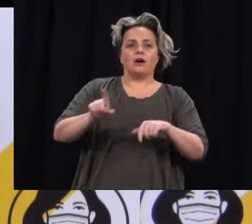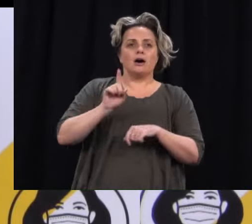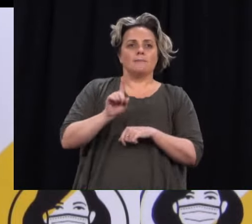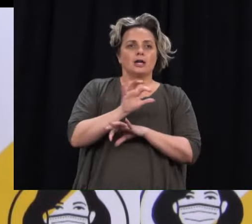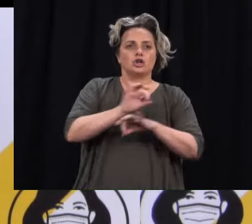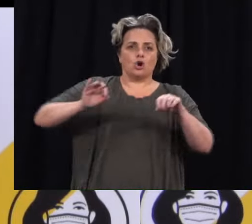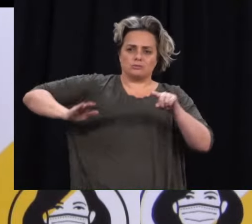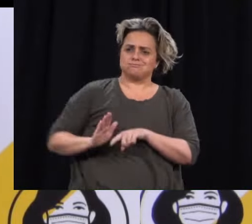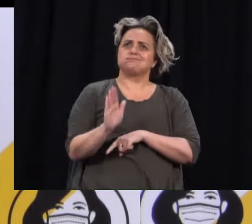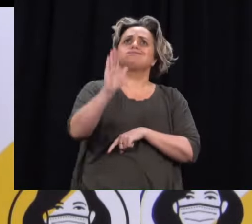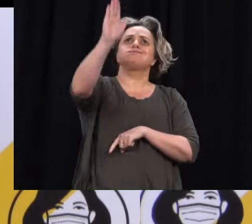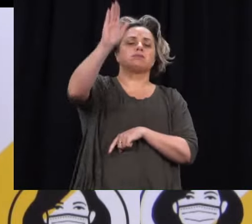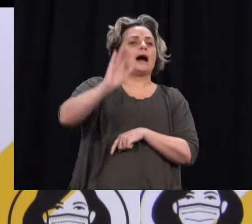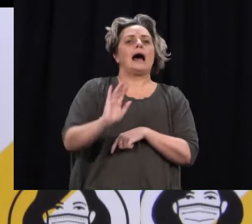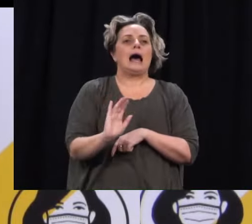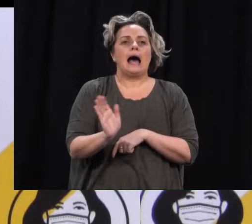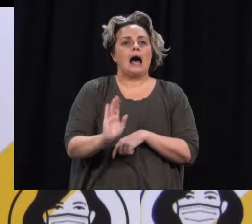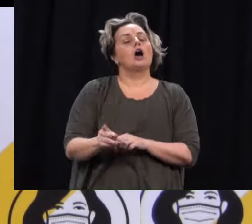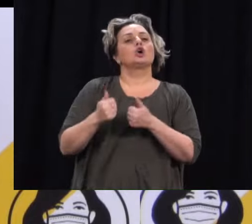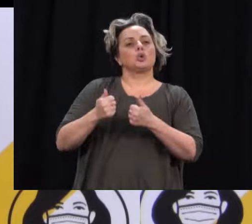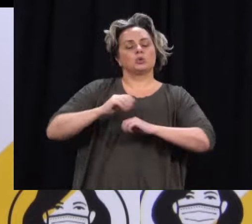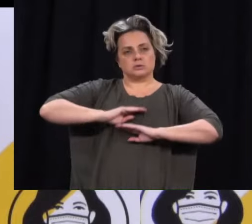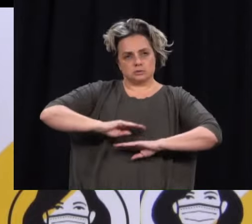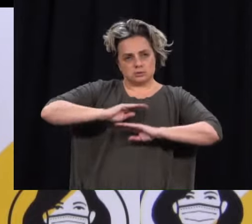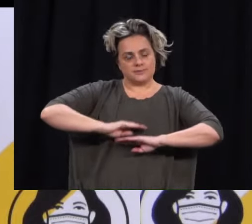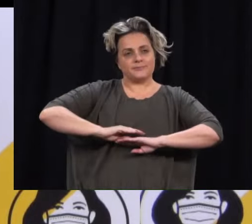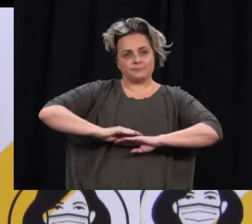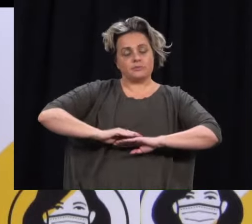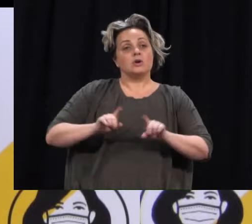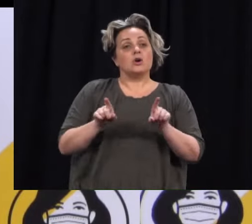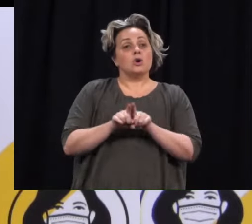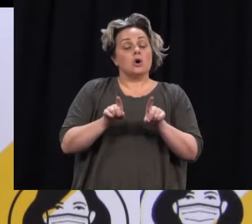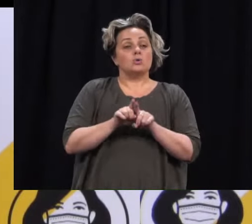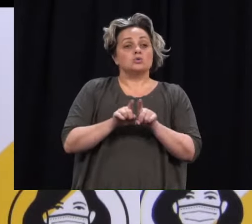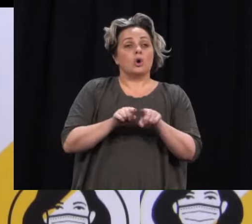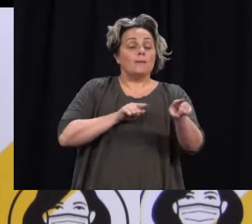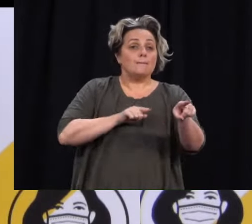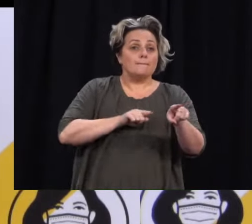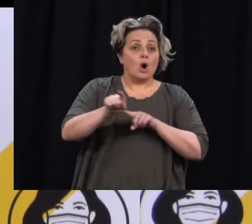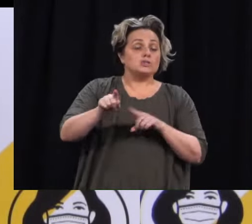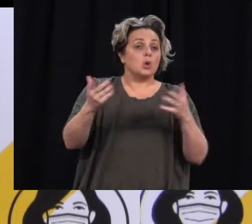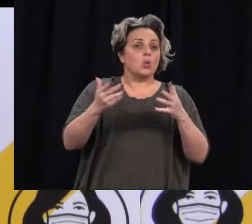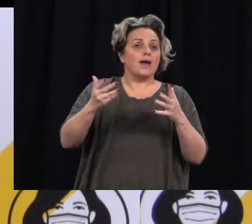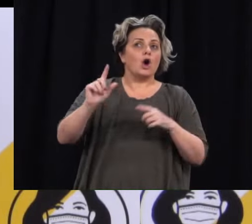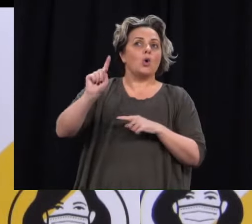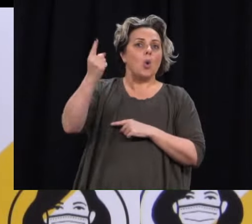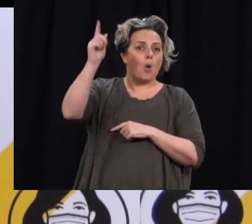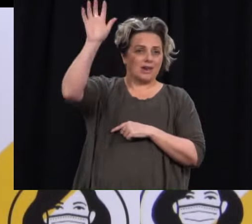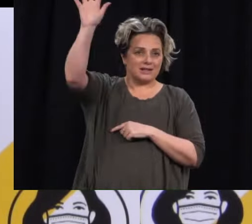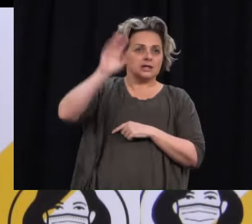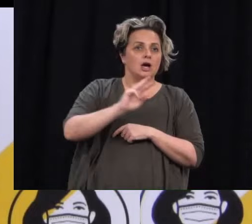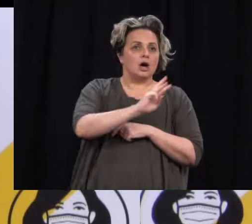I would make is yes, we have seen an increase today. But